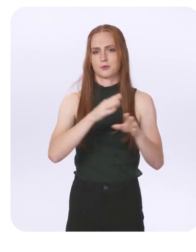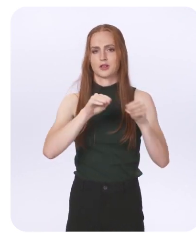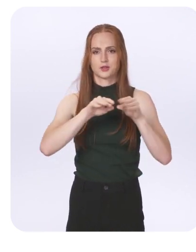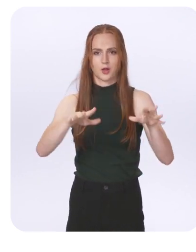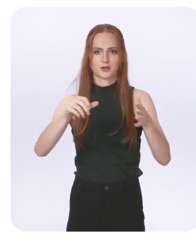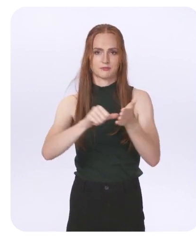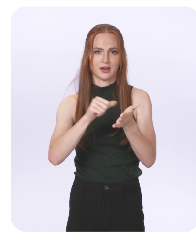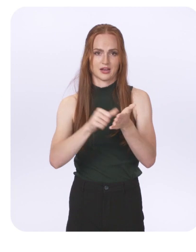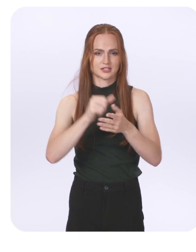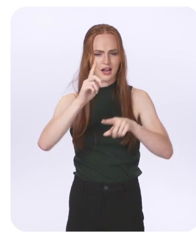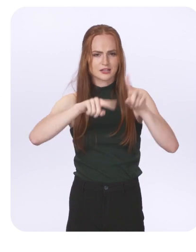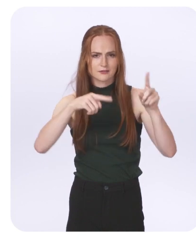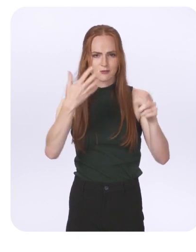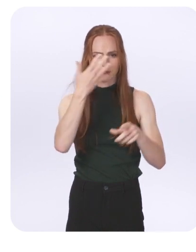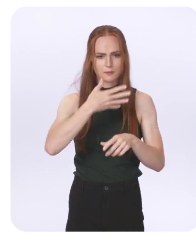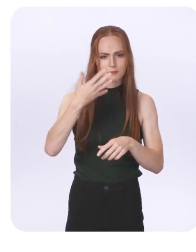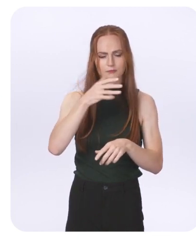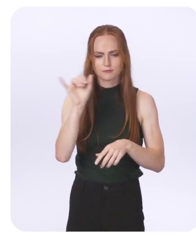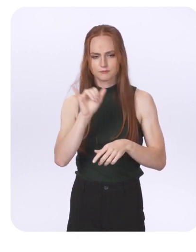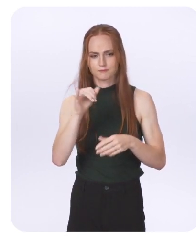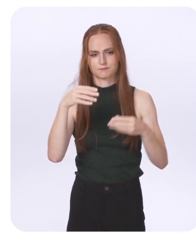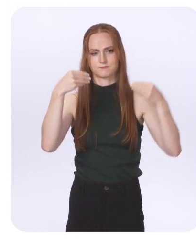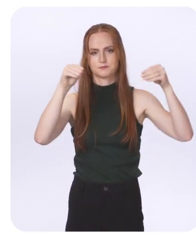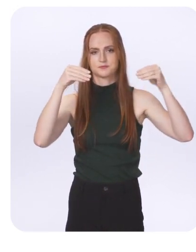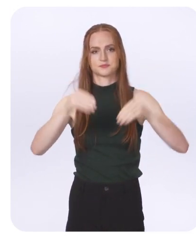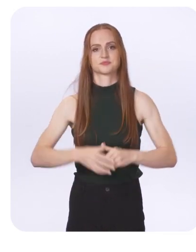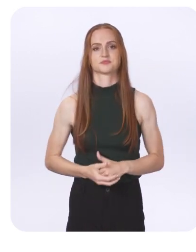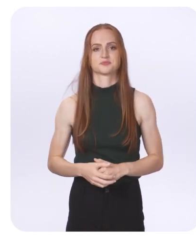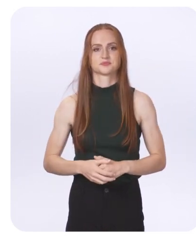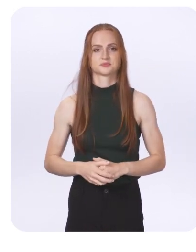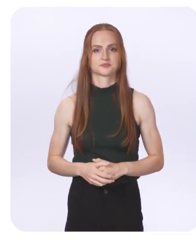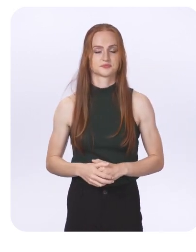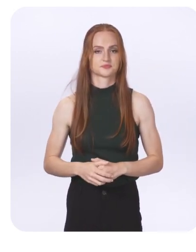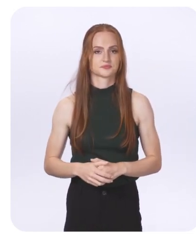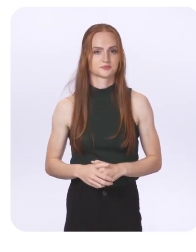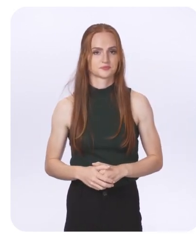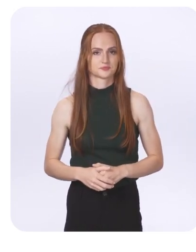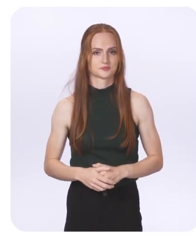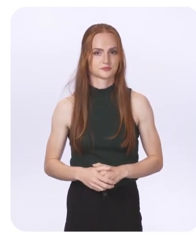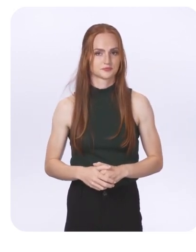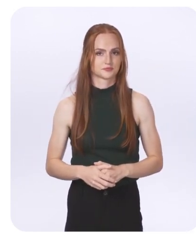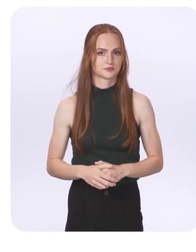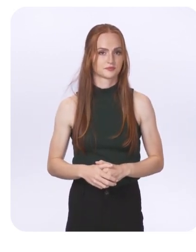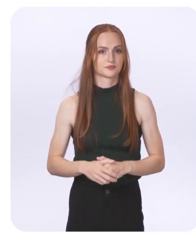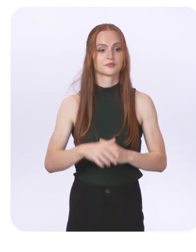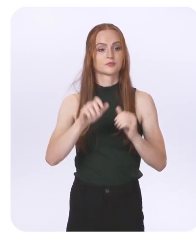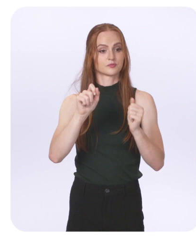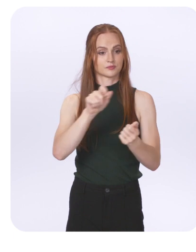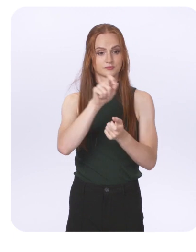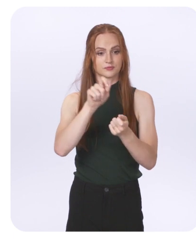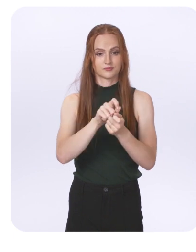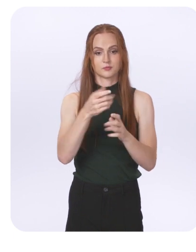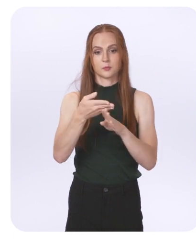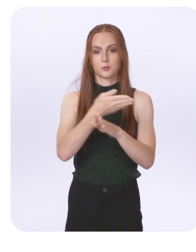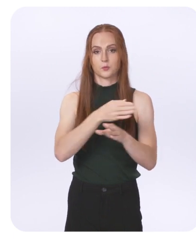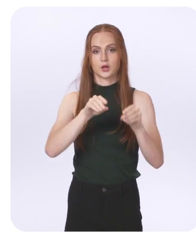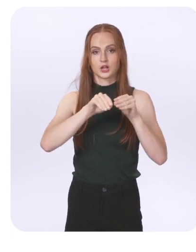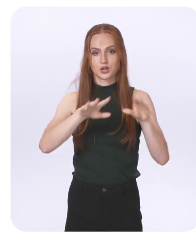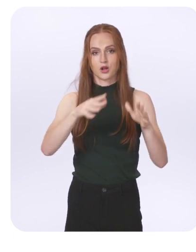Start by navigating to the pricing tab in the app submission page. You can request a Coming Soon or preorder page.